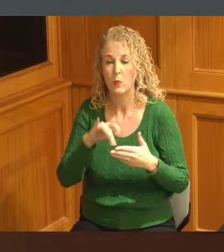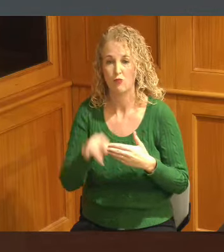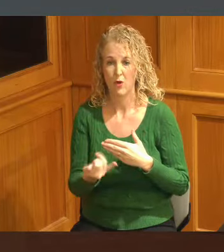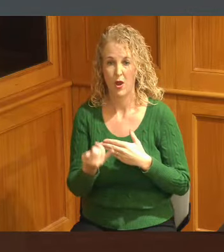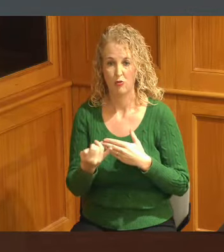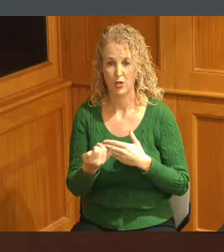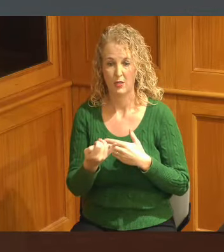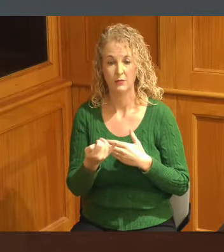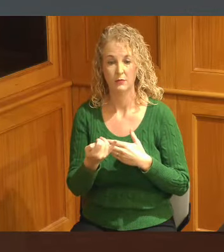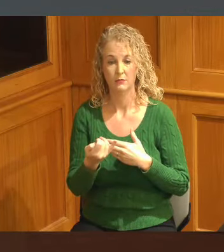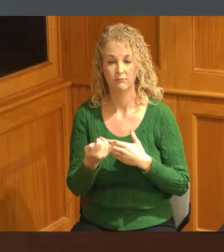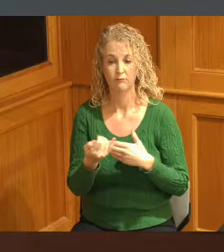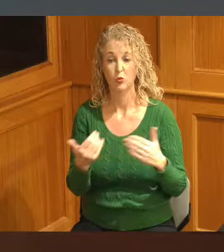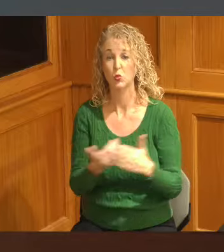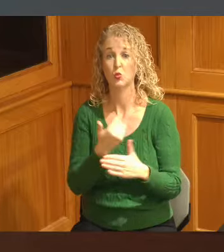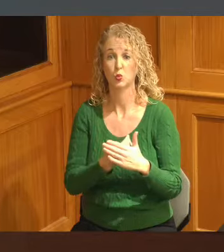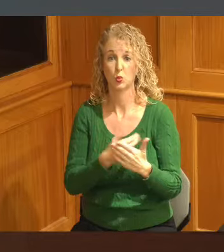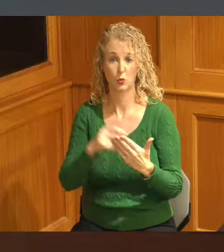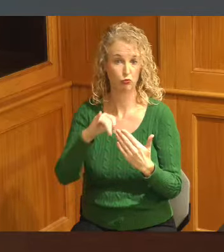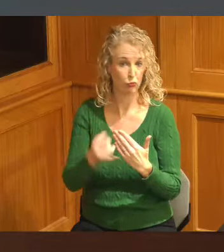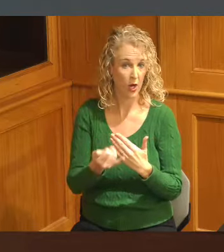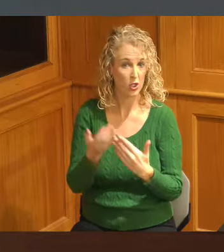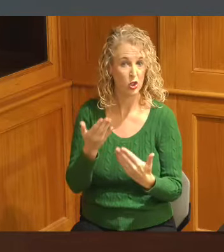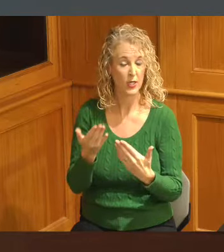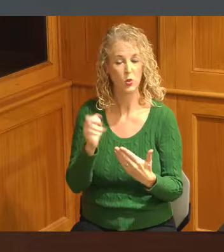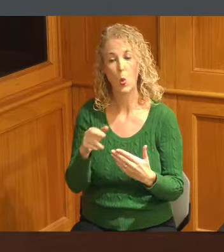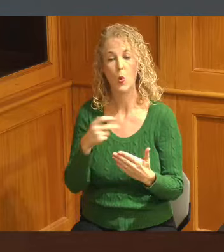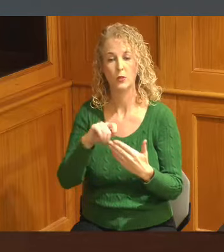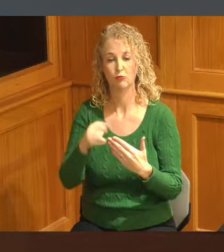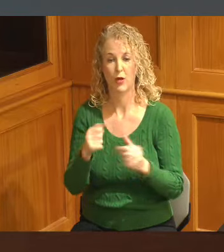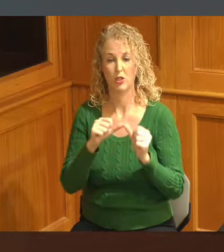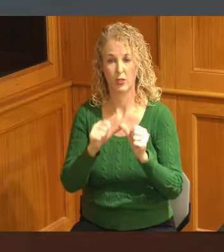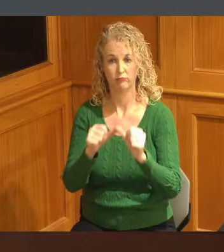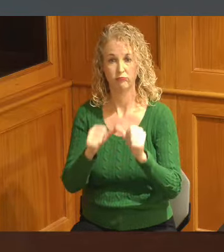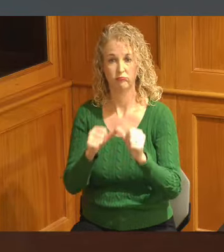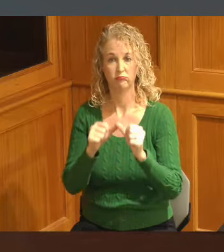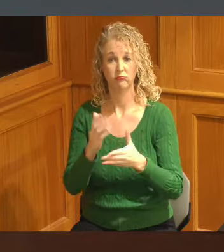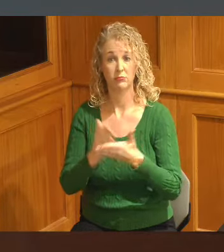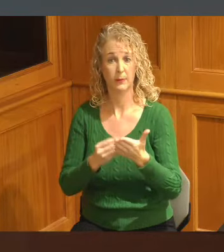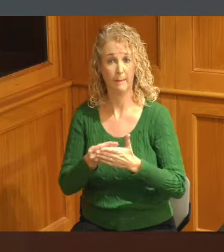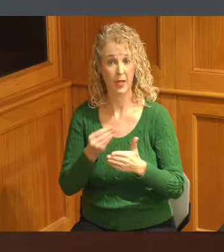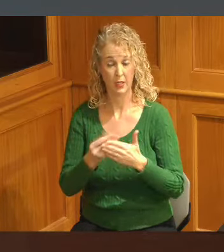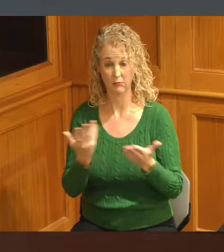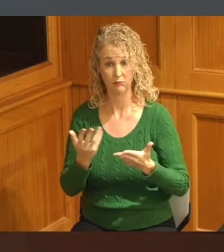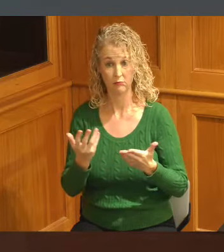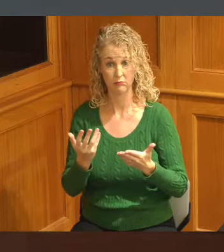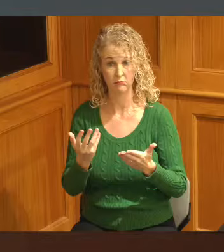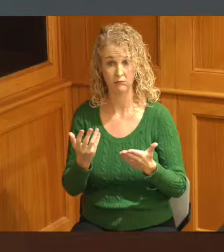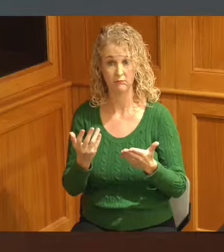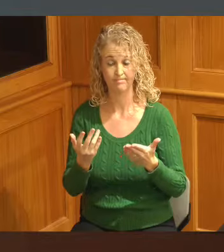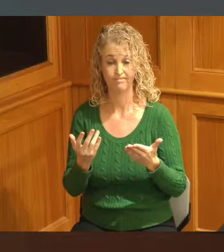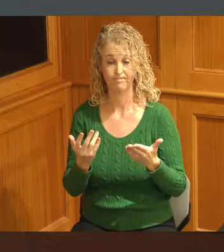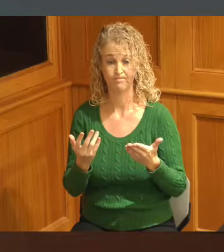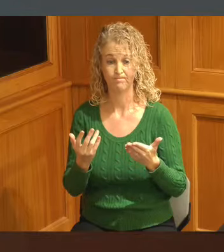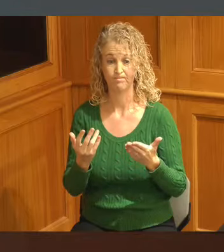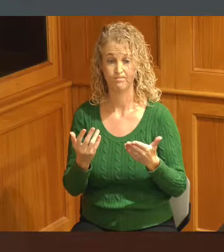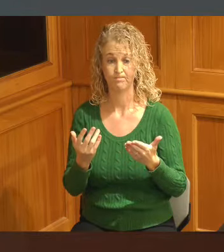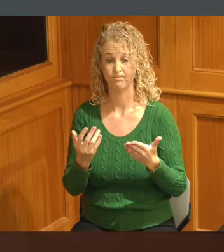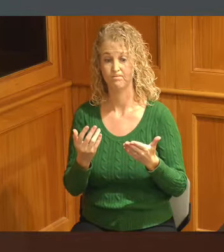dollars for new projects or or ongoing projects. there's funding in there for the buildout of the